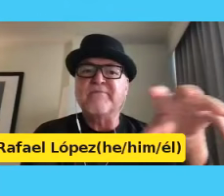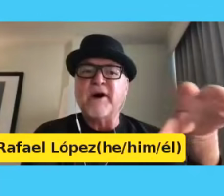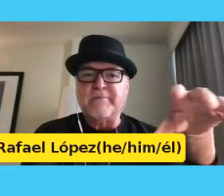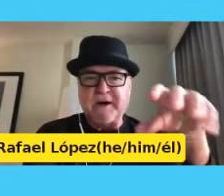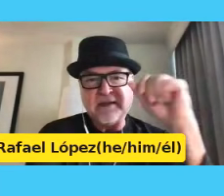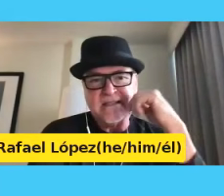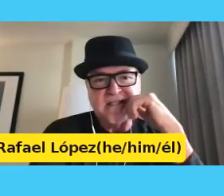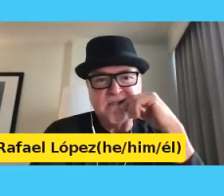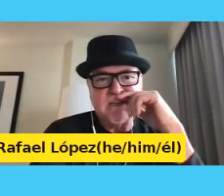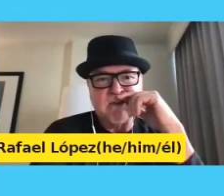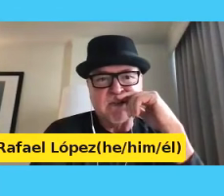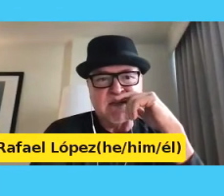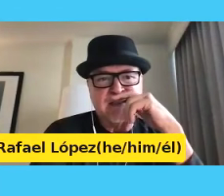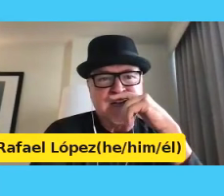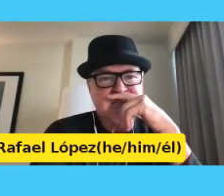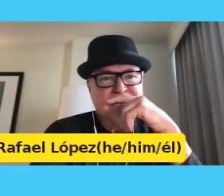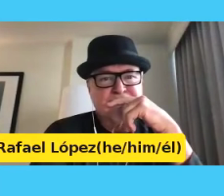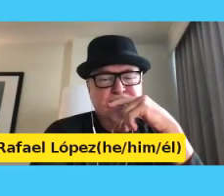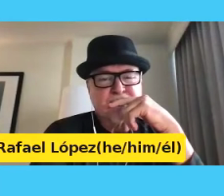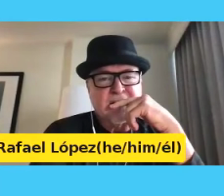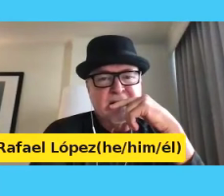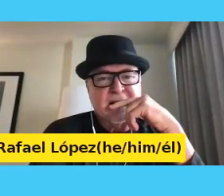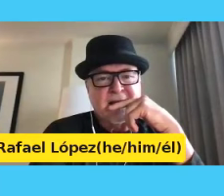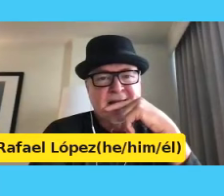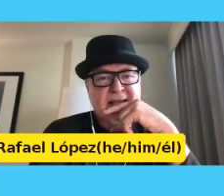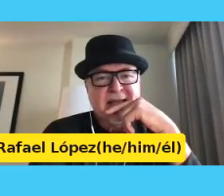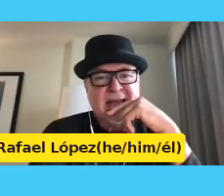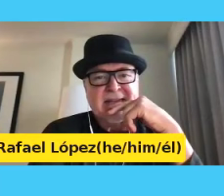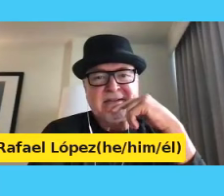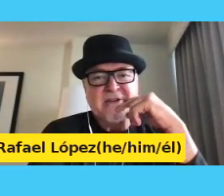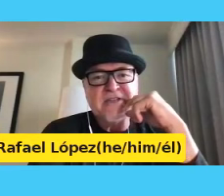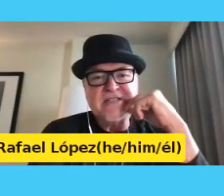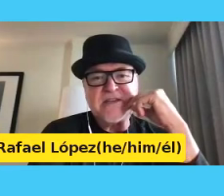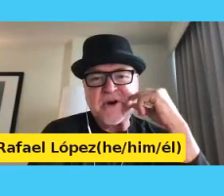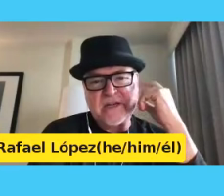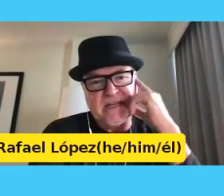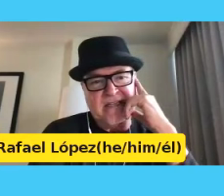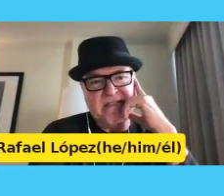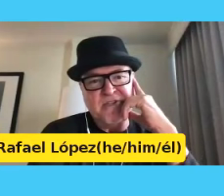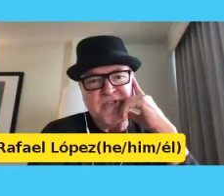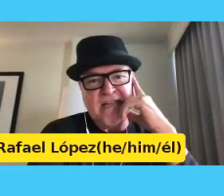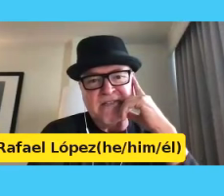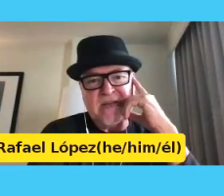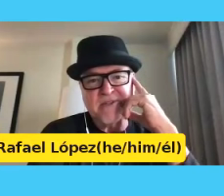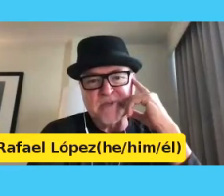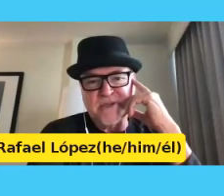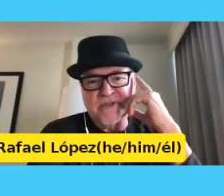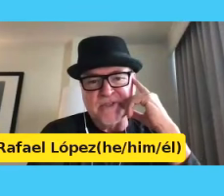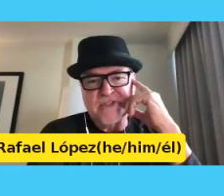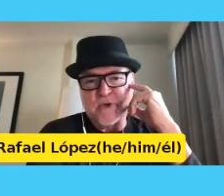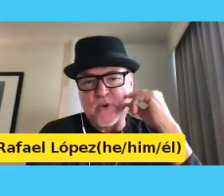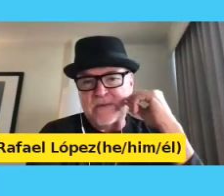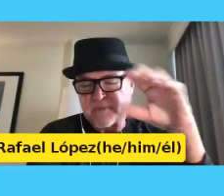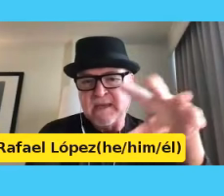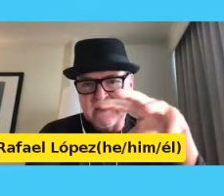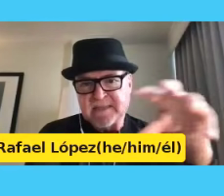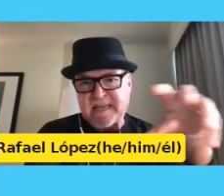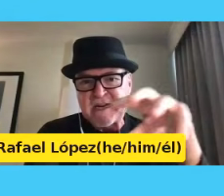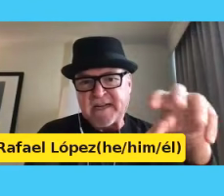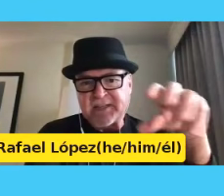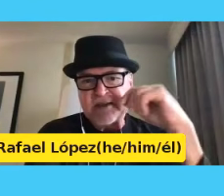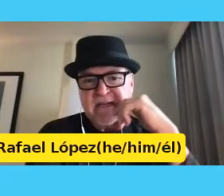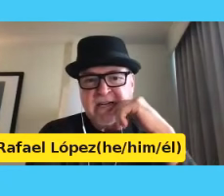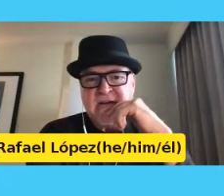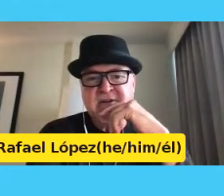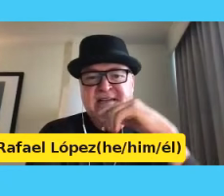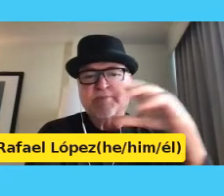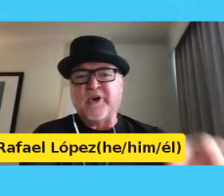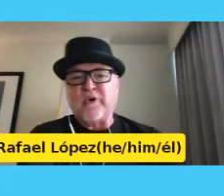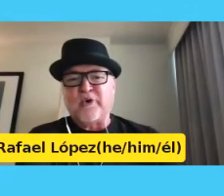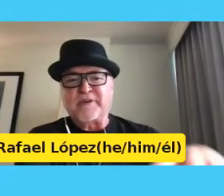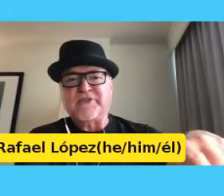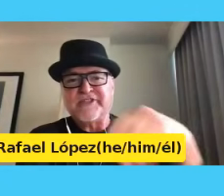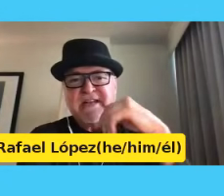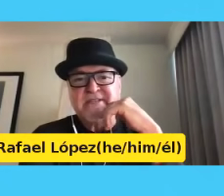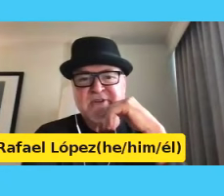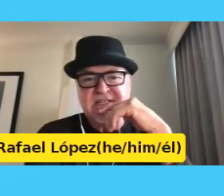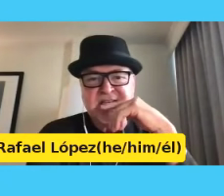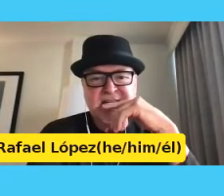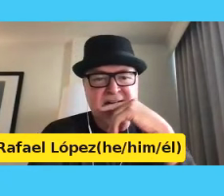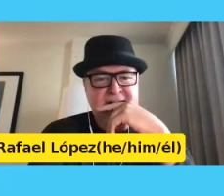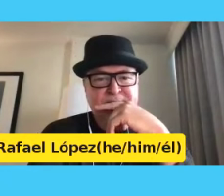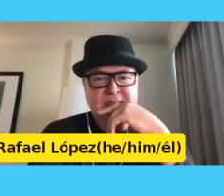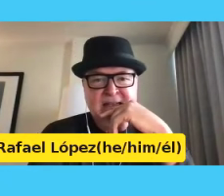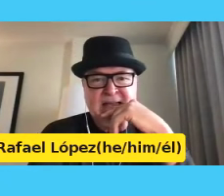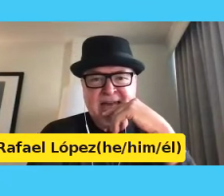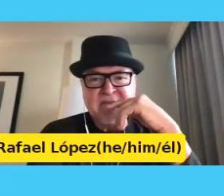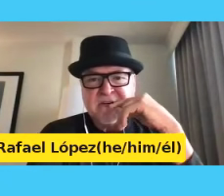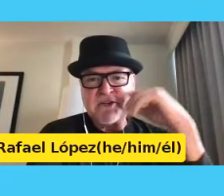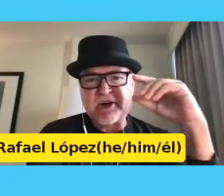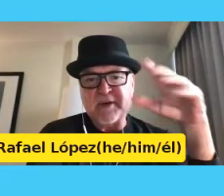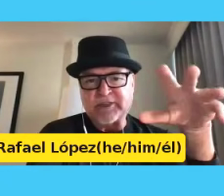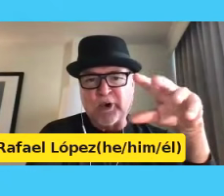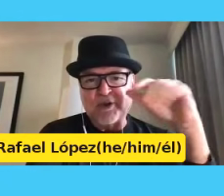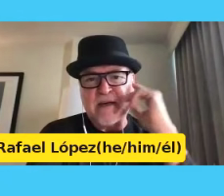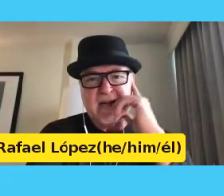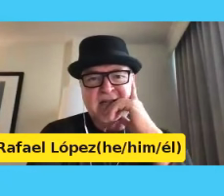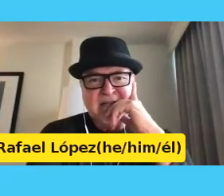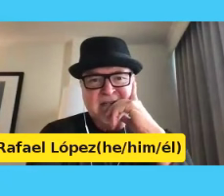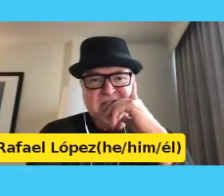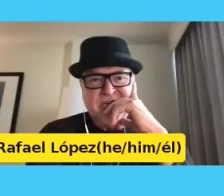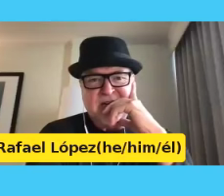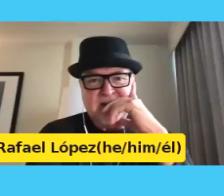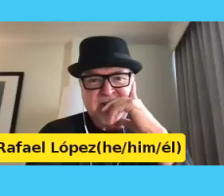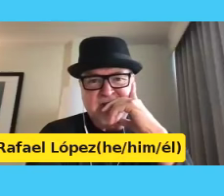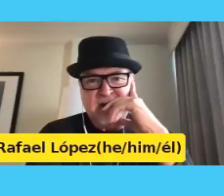I like to invite the older kids to do the upper part, they have a it will will more consciousness of the height. They don't have to be taken care of. We have the volunteers mostly adults and some high school kid to actually paint the top part of the mural. I like to have that